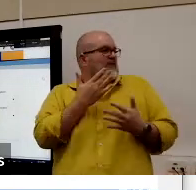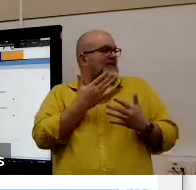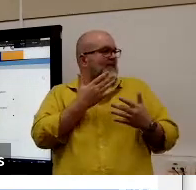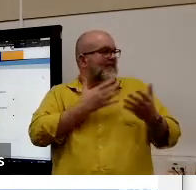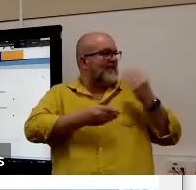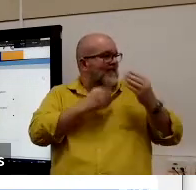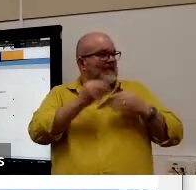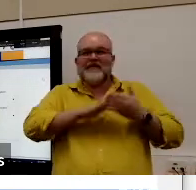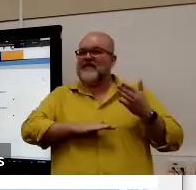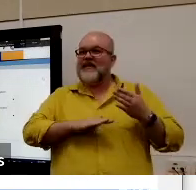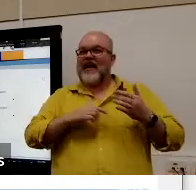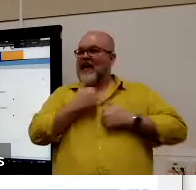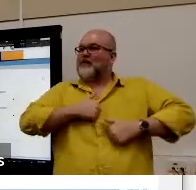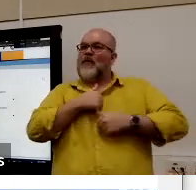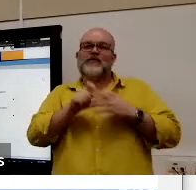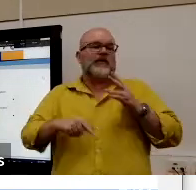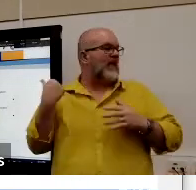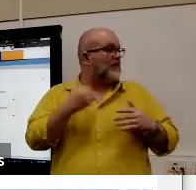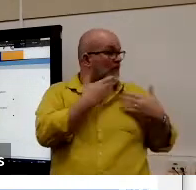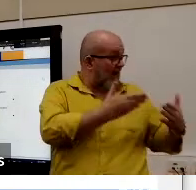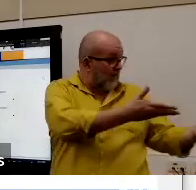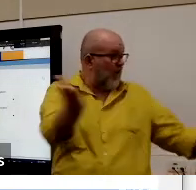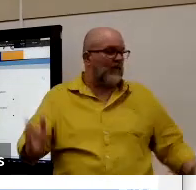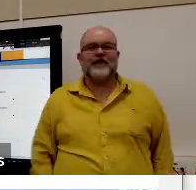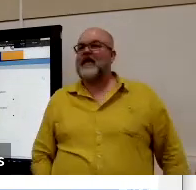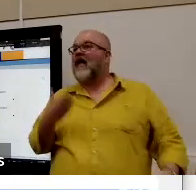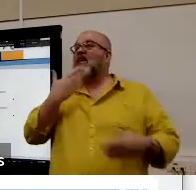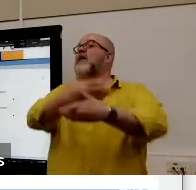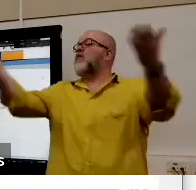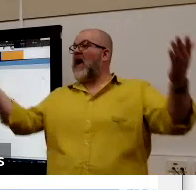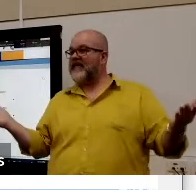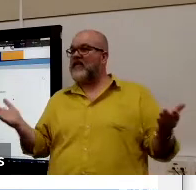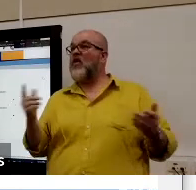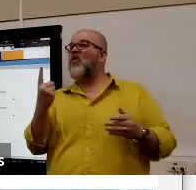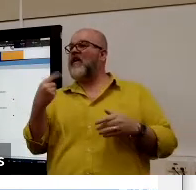all of that was really interesting that information and an interesting experience and I've enjoyed doing it.